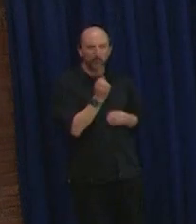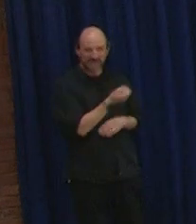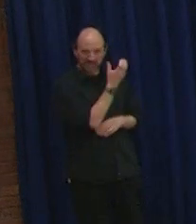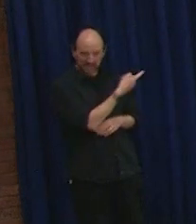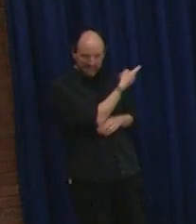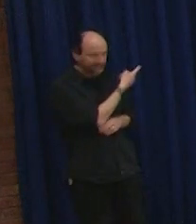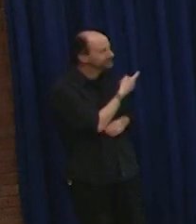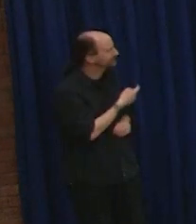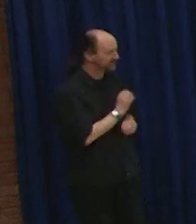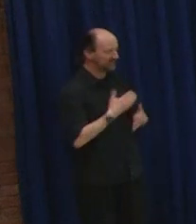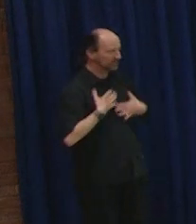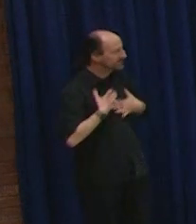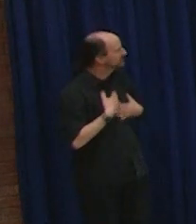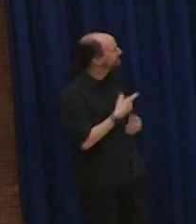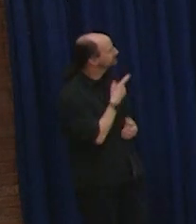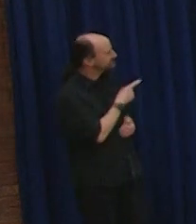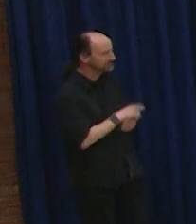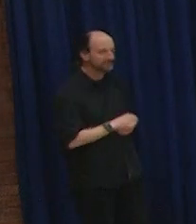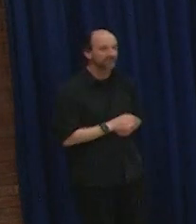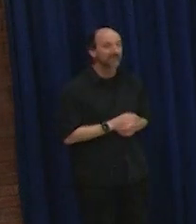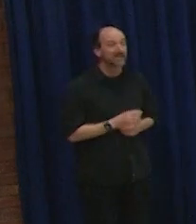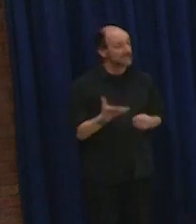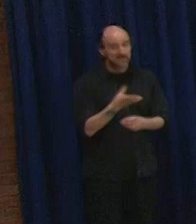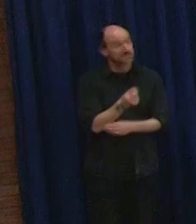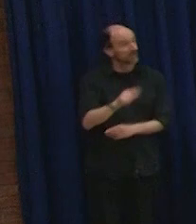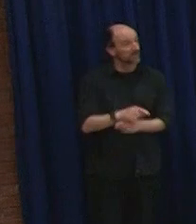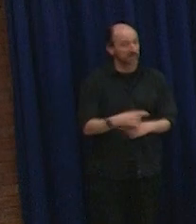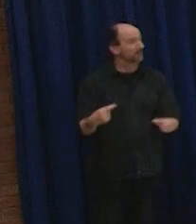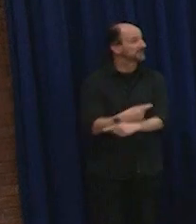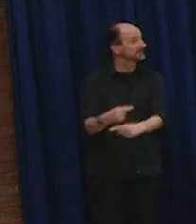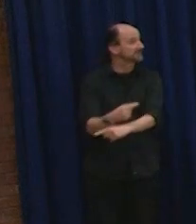is that really what we've got to see is that some people get miss misdiagnosed and misunderstood and